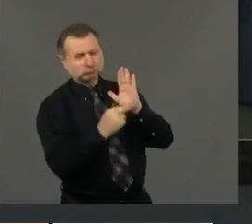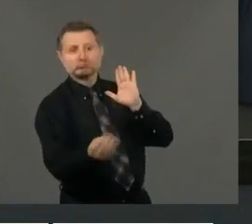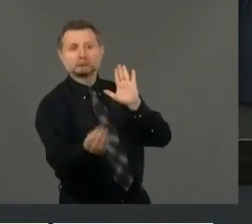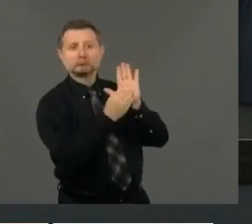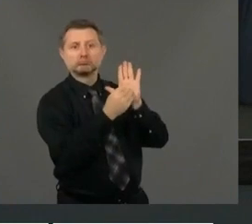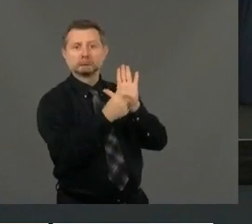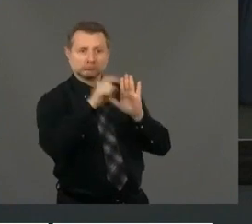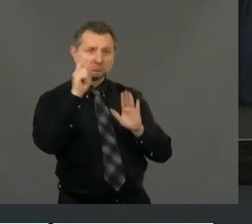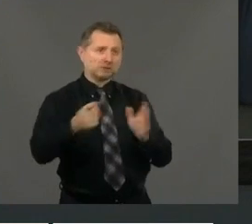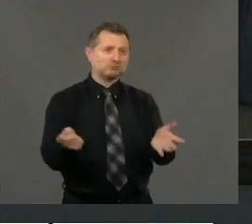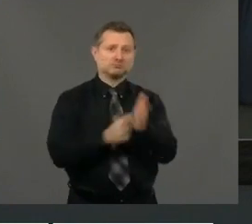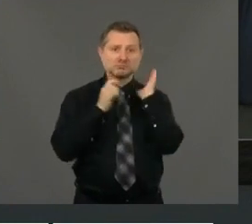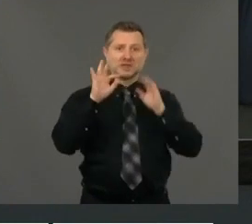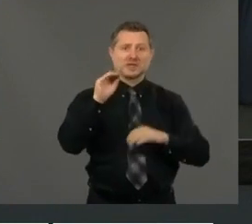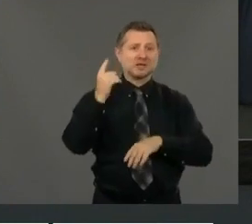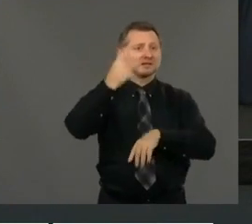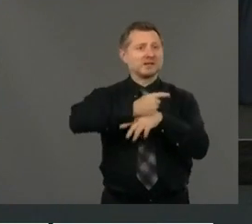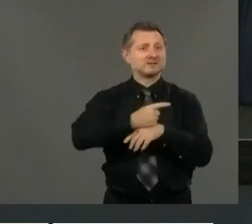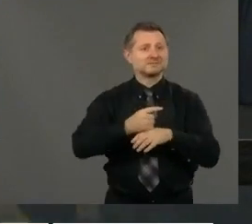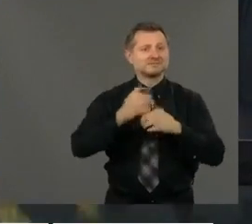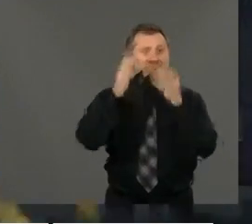LESSON LEARNED.